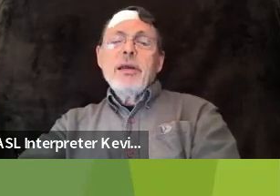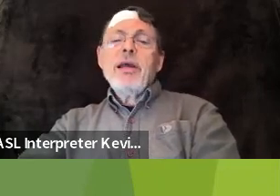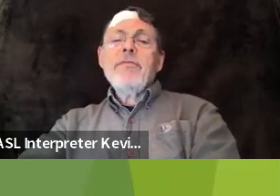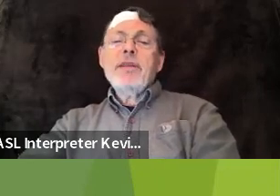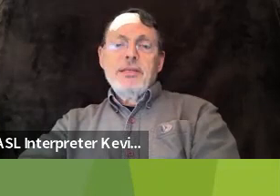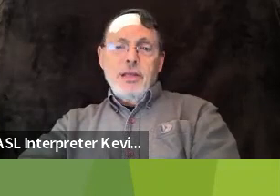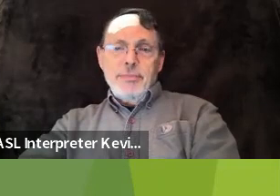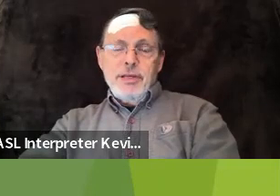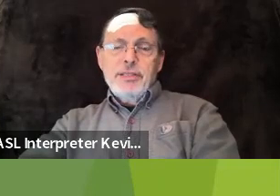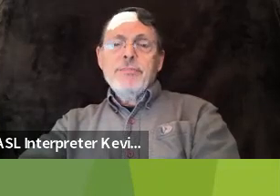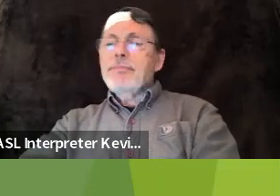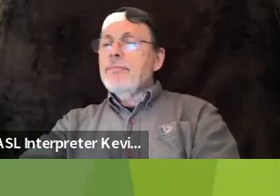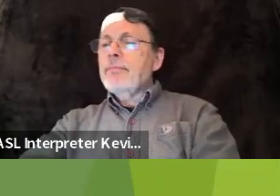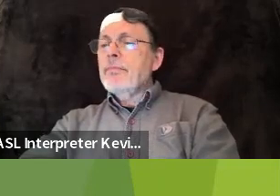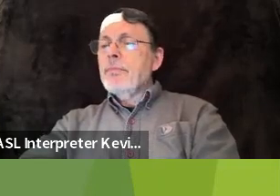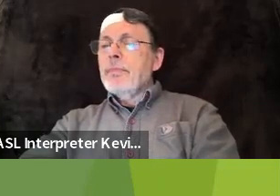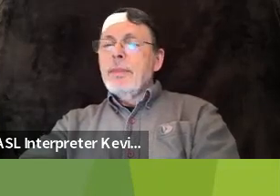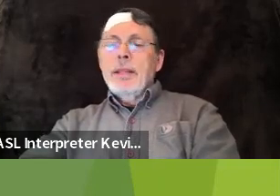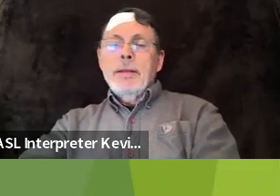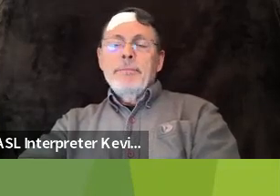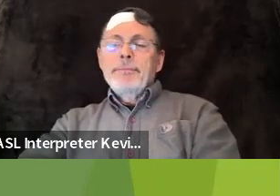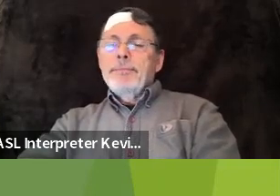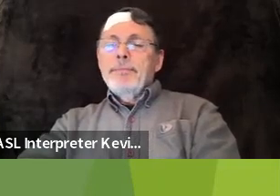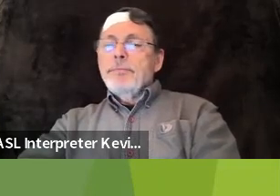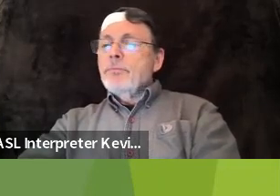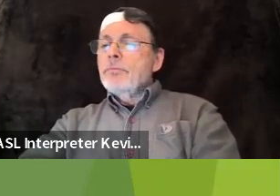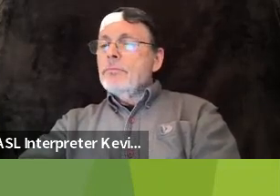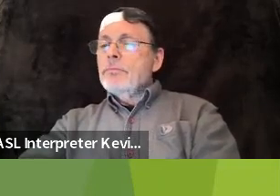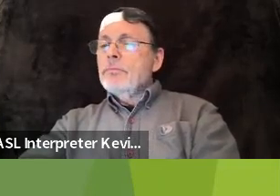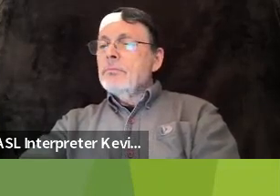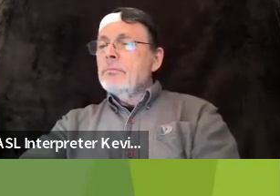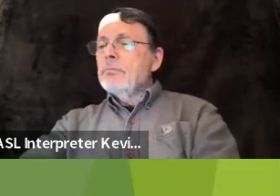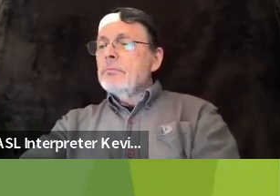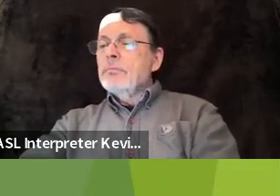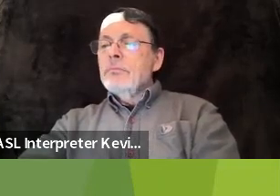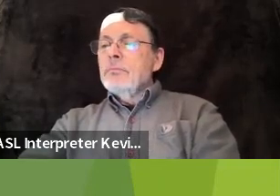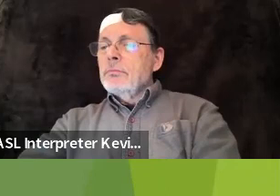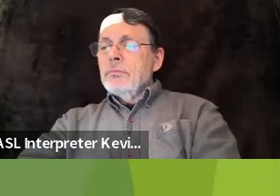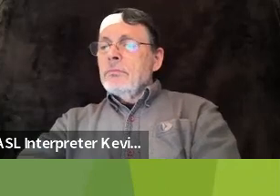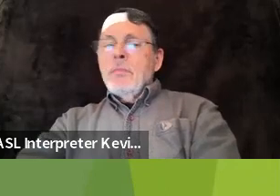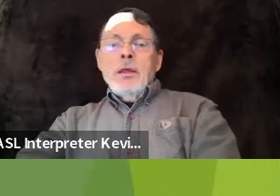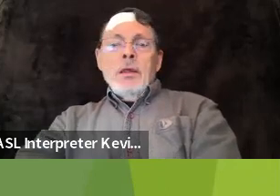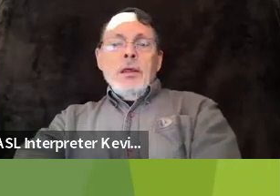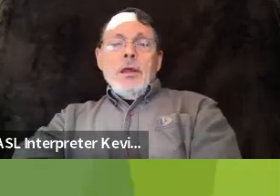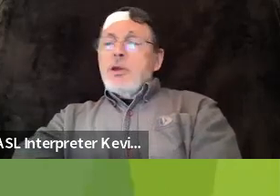And can I have the next slide, please?